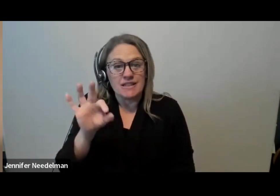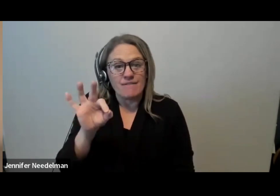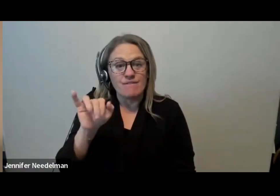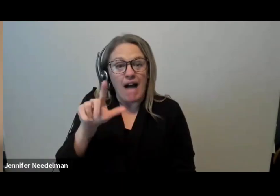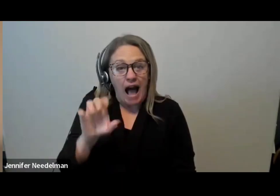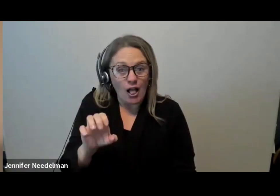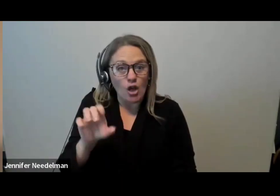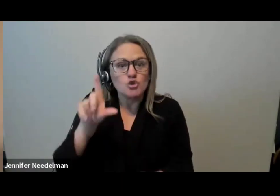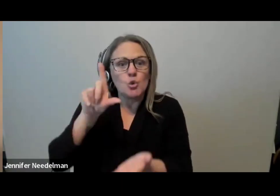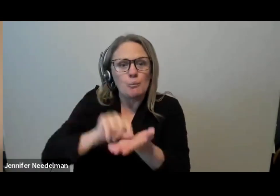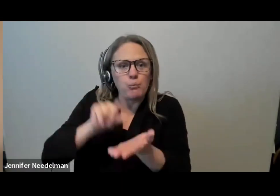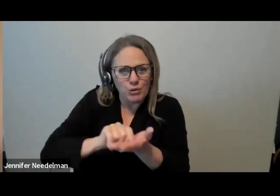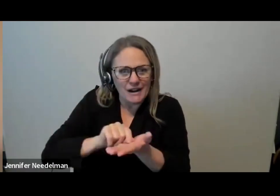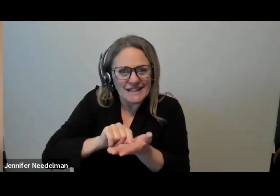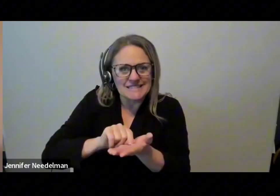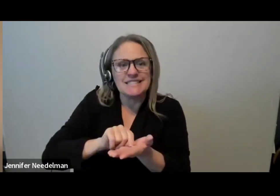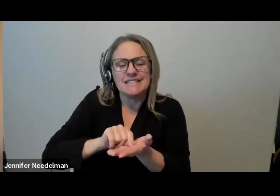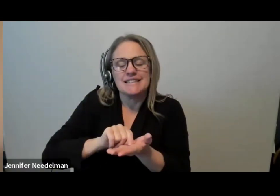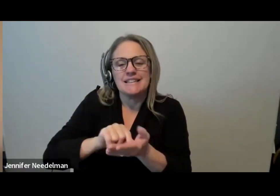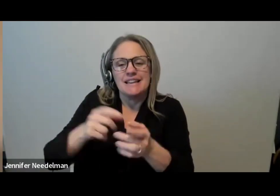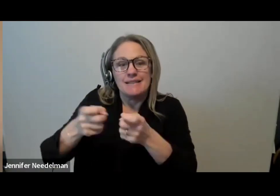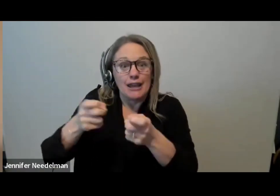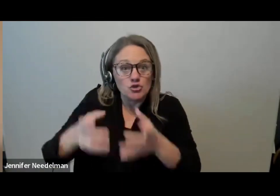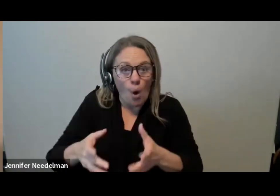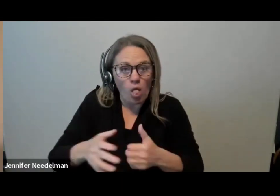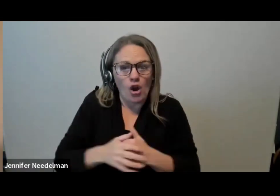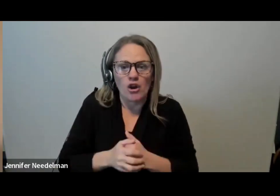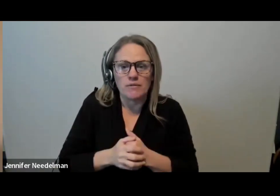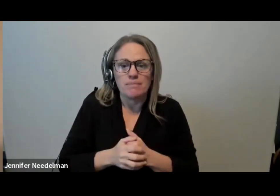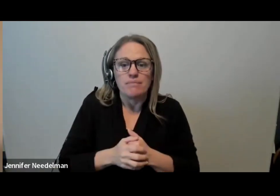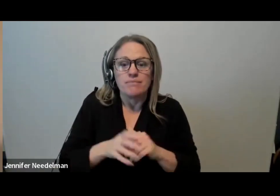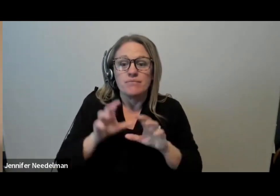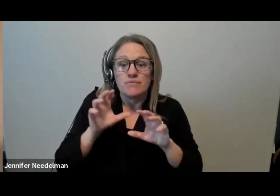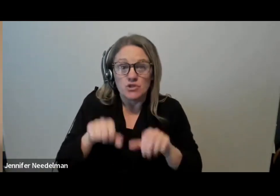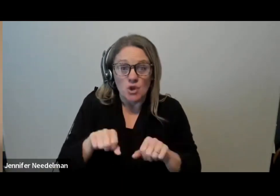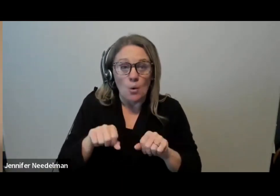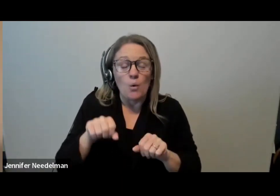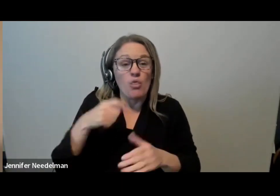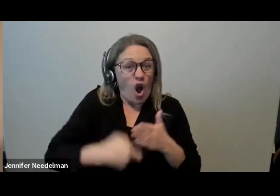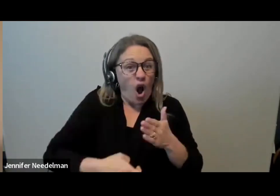that they design and test. So it can not only bring the cost way down, but